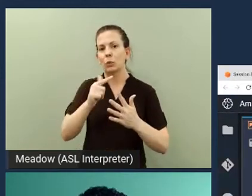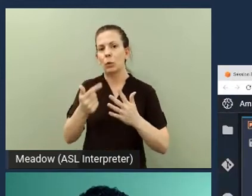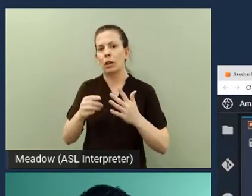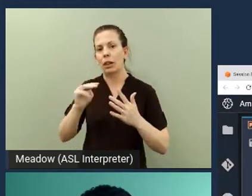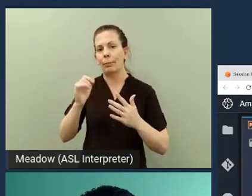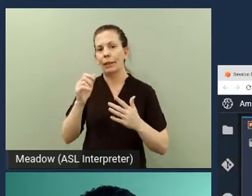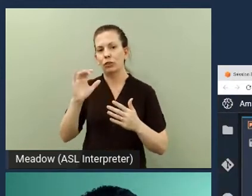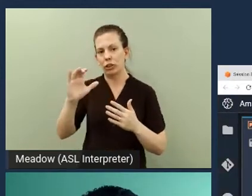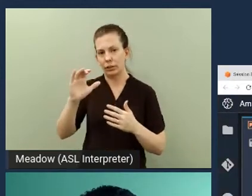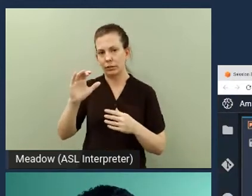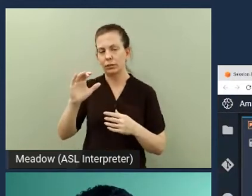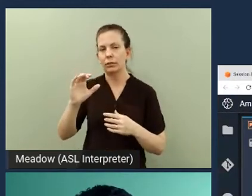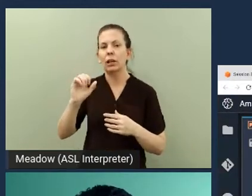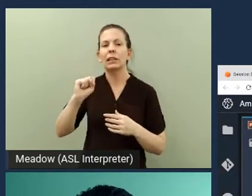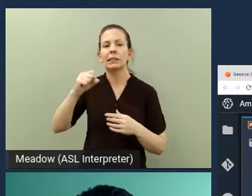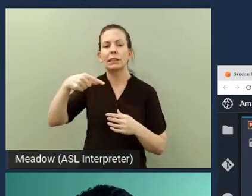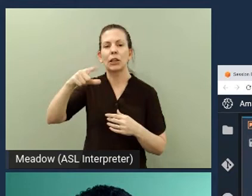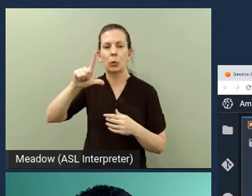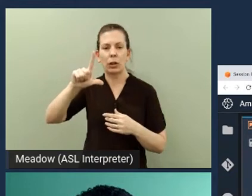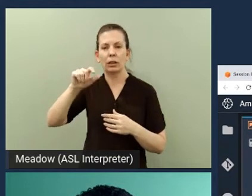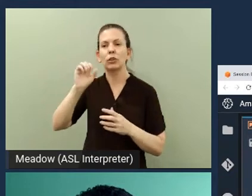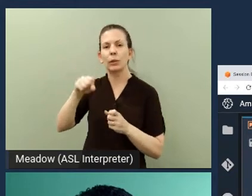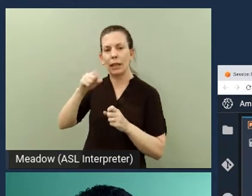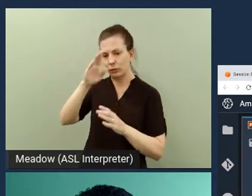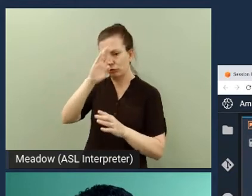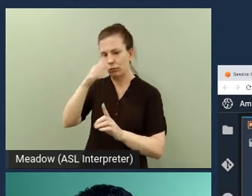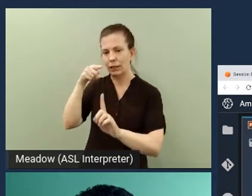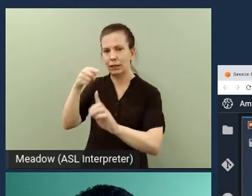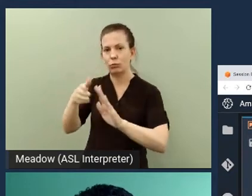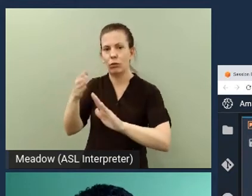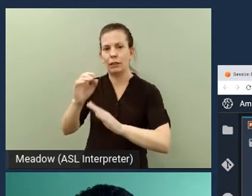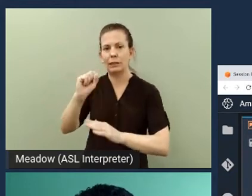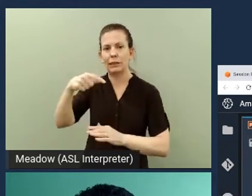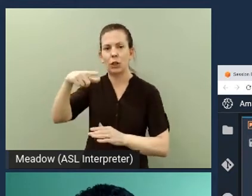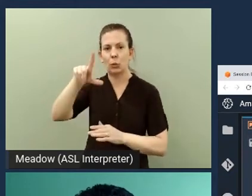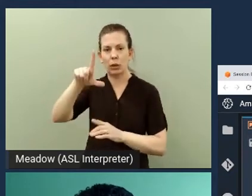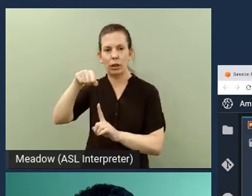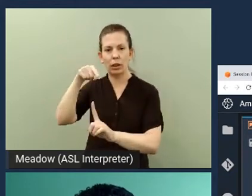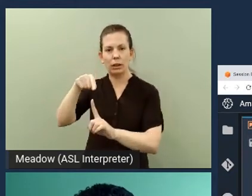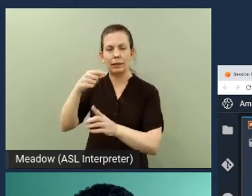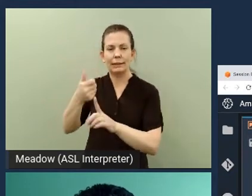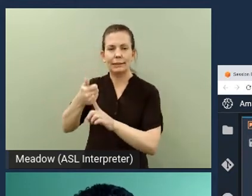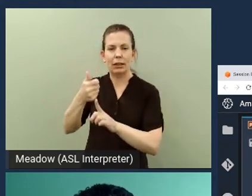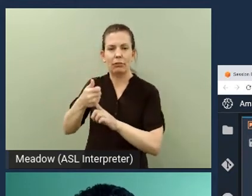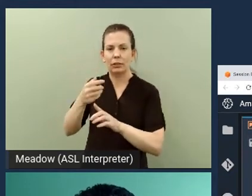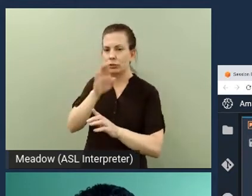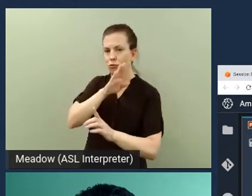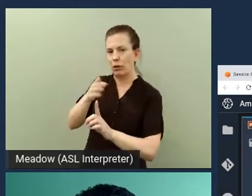to directly run a SQL syntax itself directly from the notebook. So you're not just, you know, running Python,